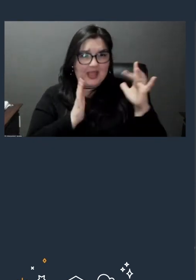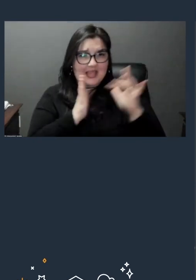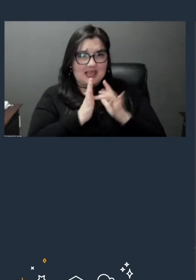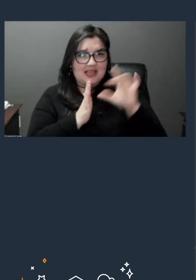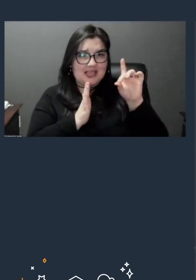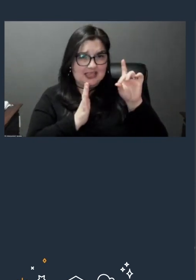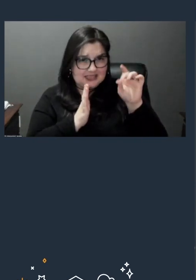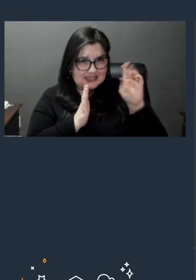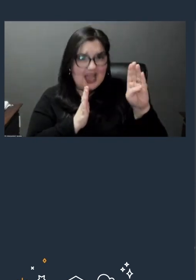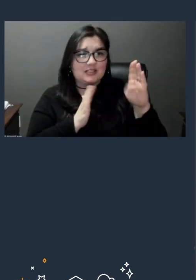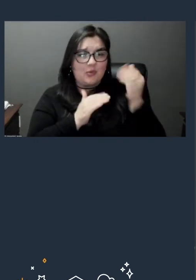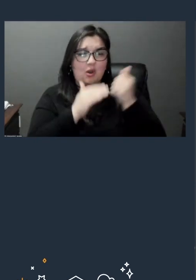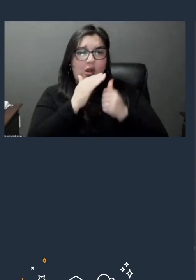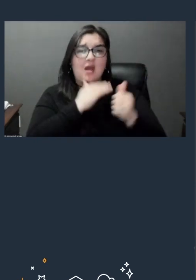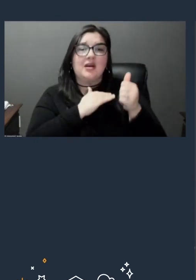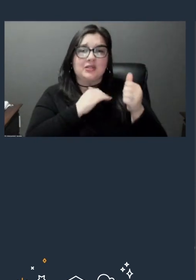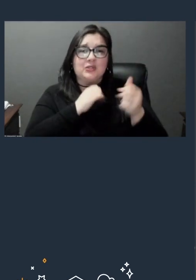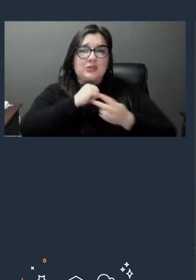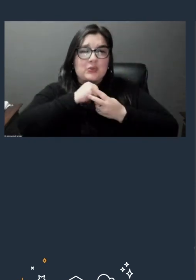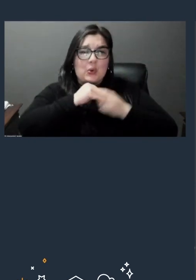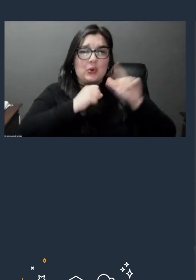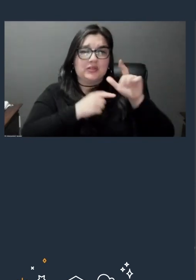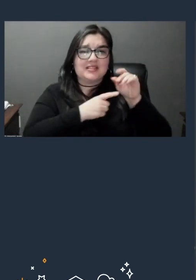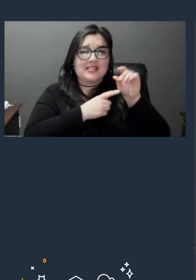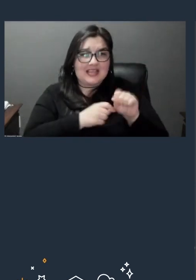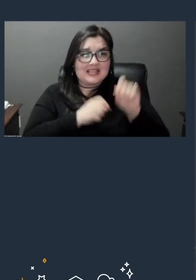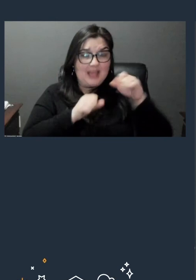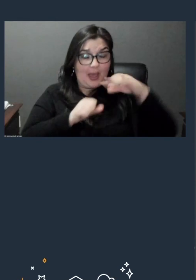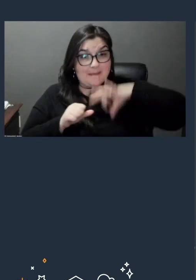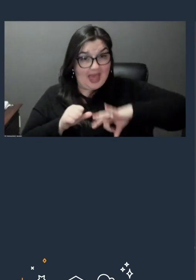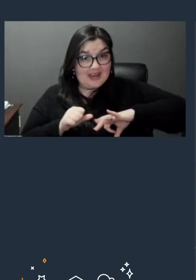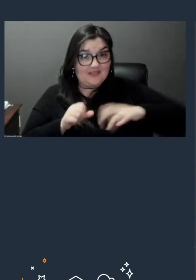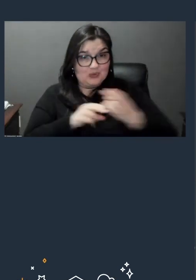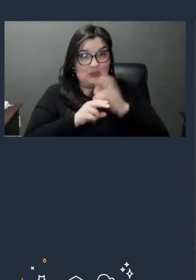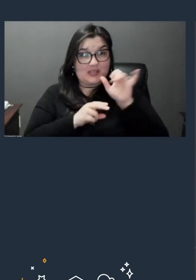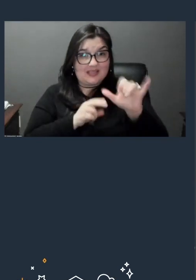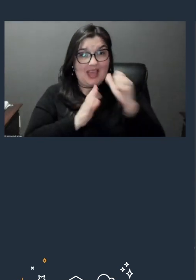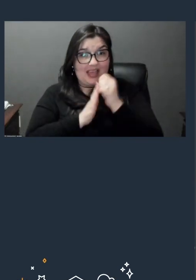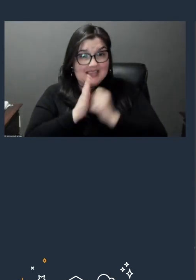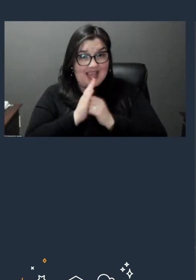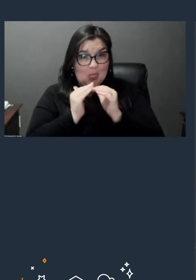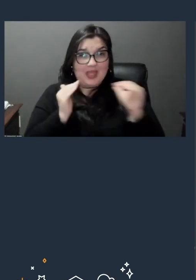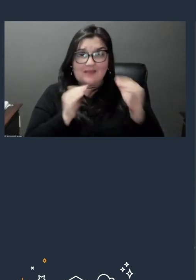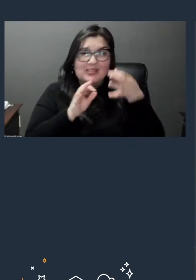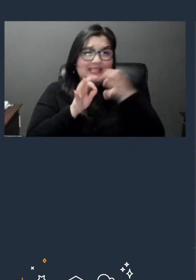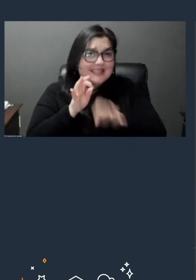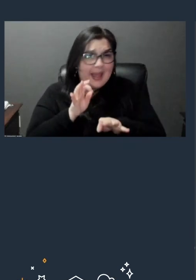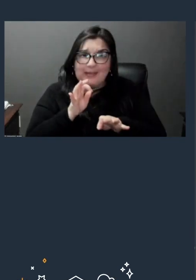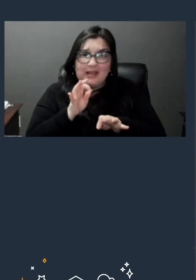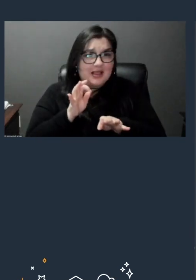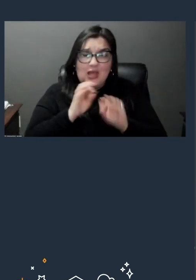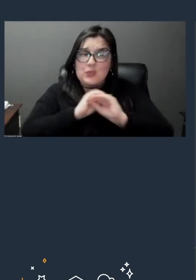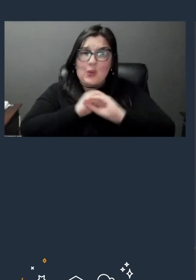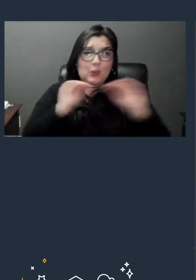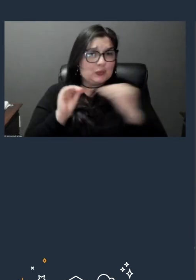to start benefit from usage data at the account level. Simply as that, we're not seeing any risk or cost for enabling that.